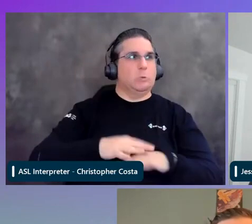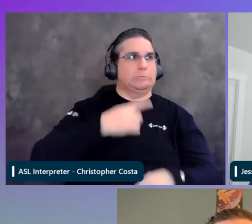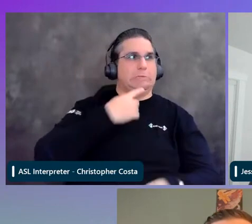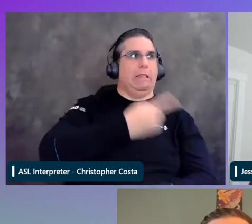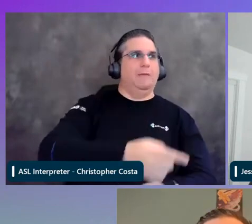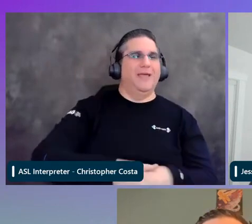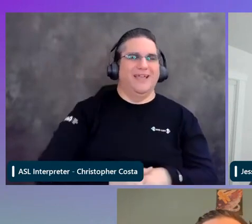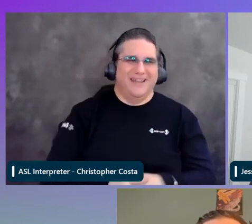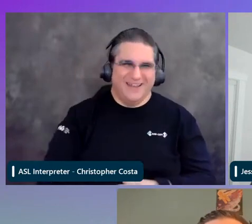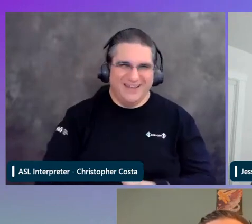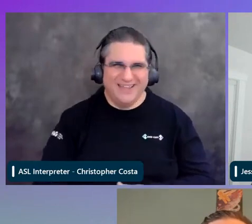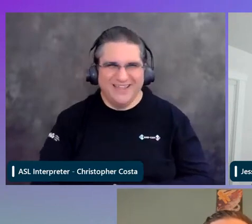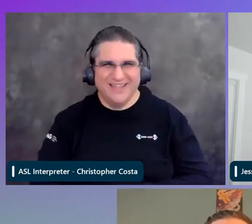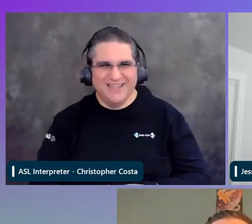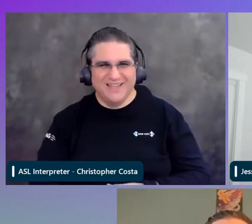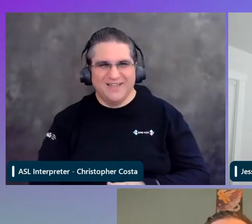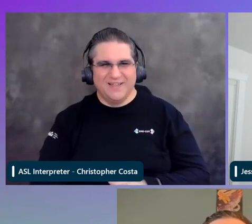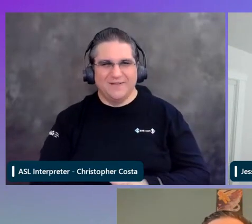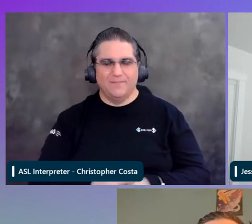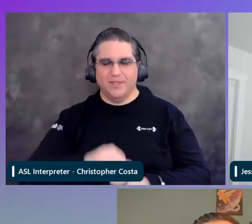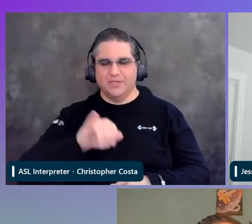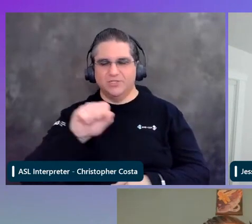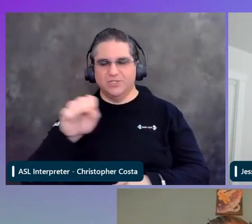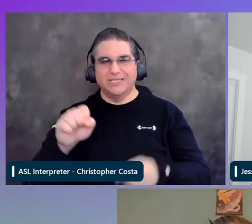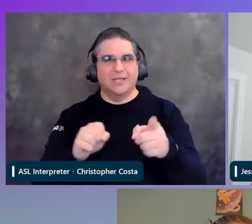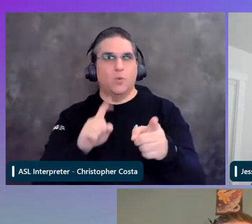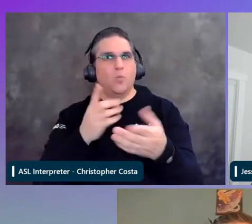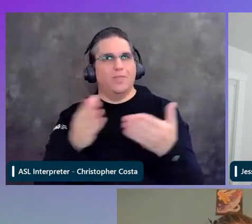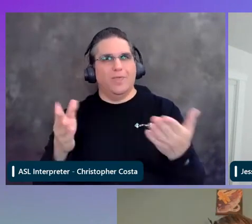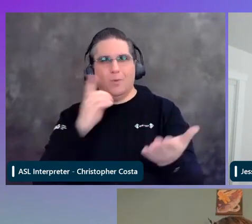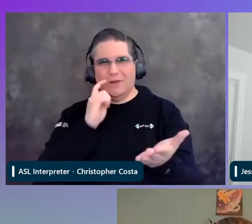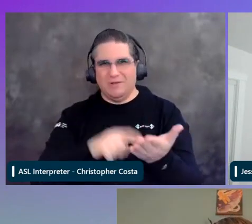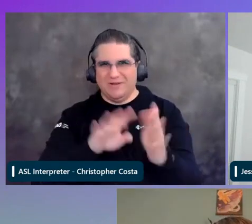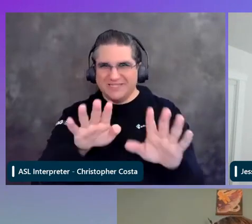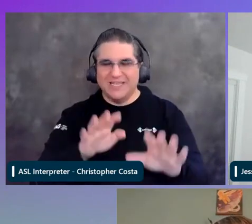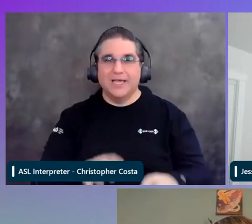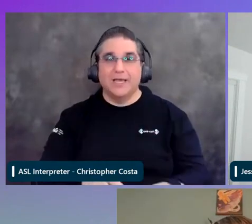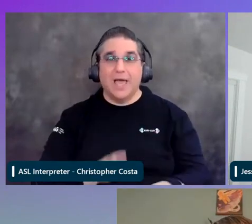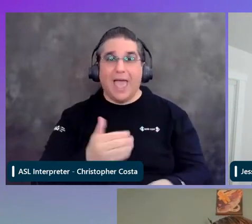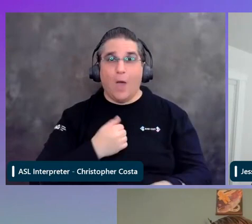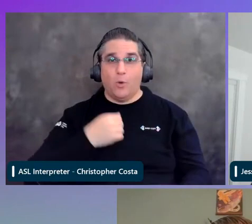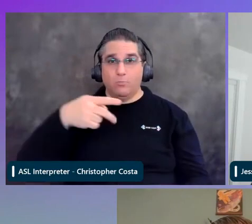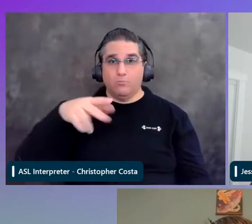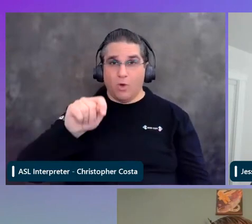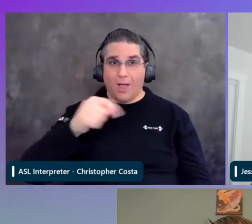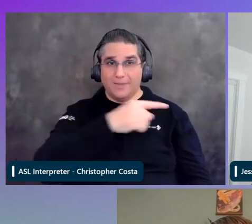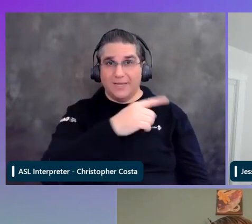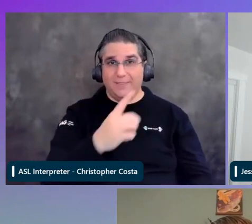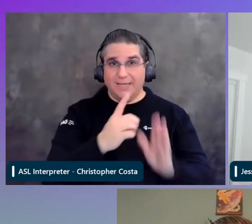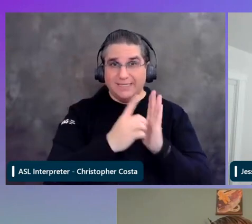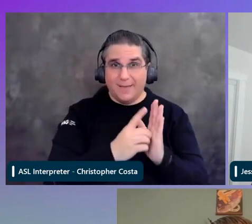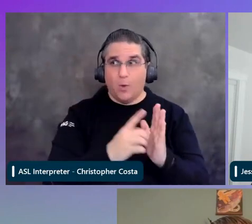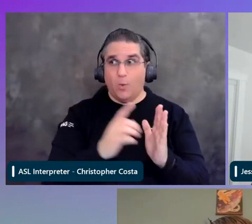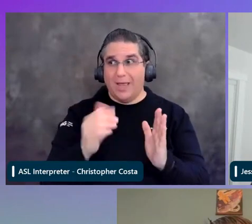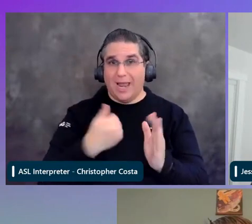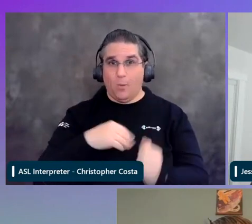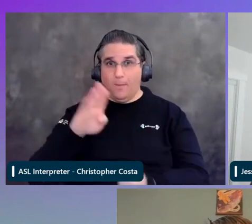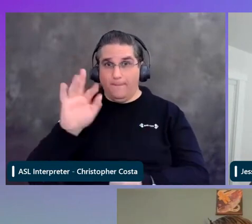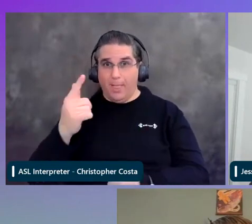though. Uh, and just one quick thing to note on that, like the prompt that we mentioned in the